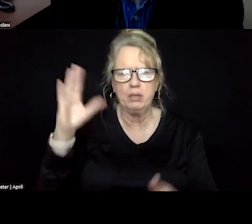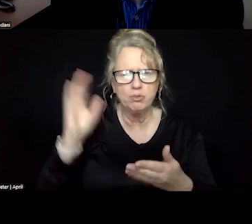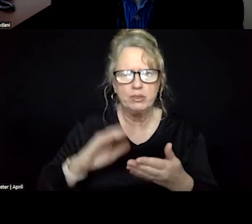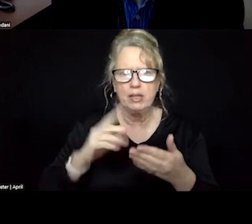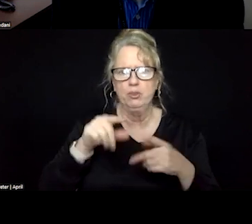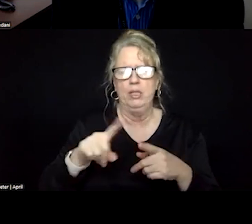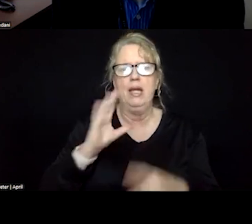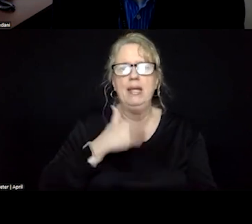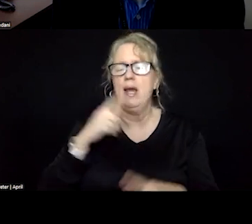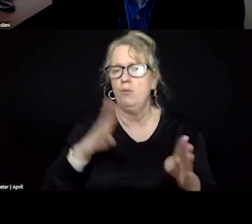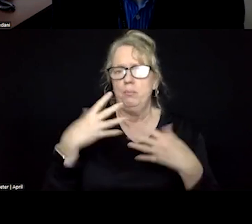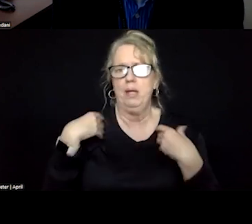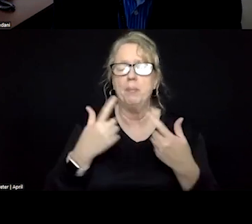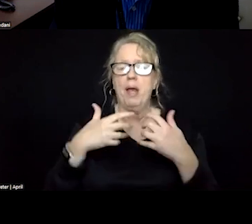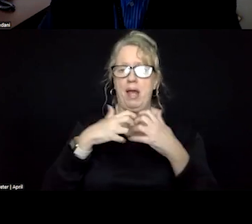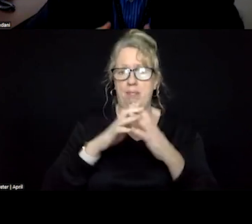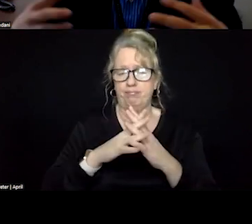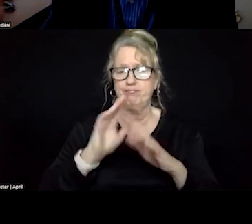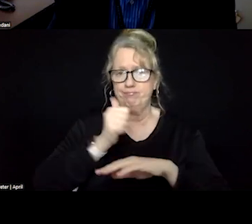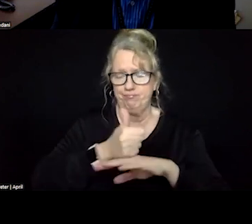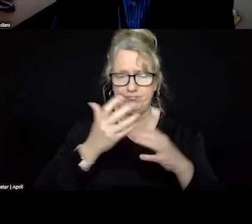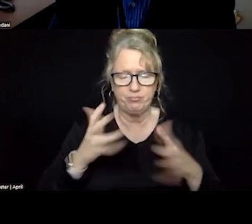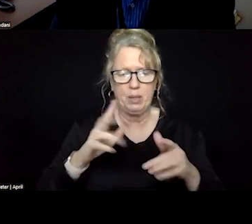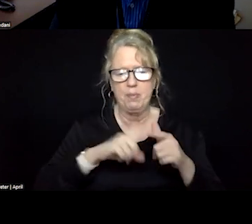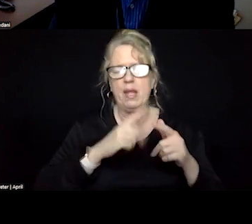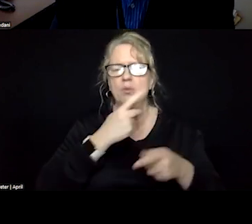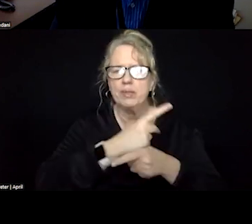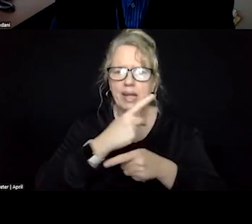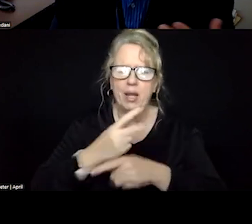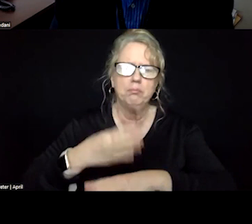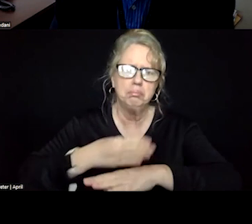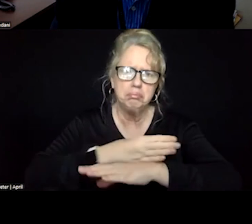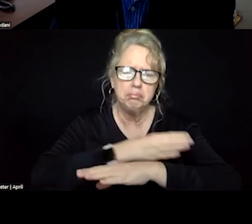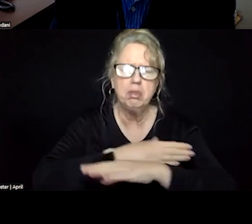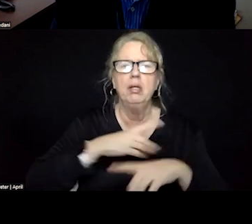IT WAS A SERIES OF IMPROVEMENTS, INCLUDING WHAT WE ARE TALKING